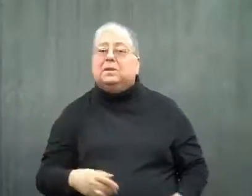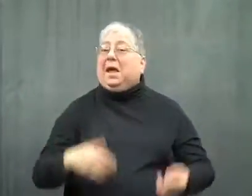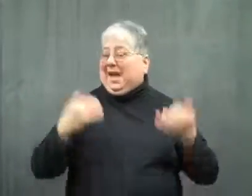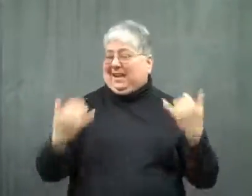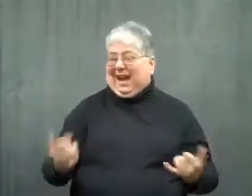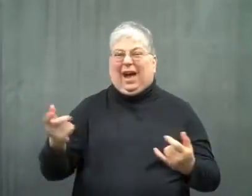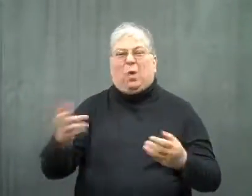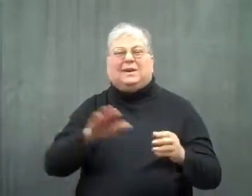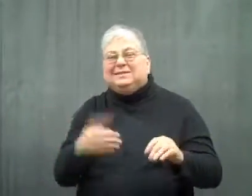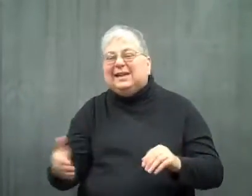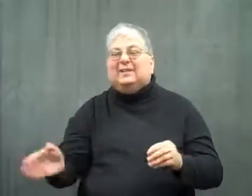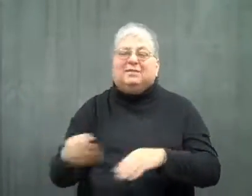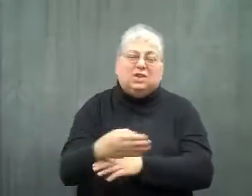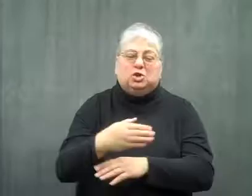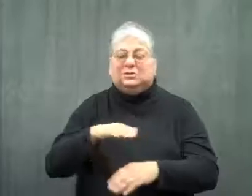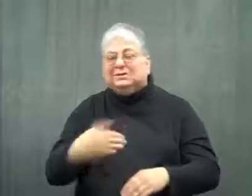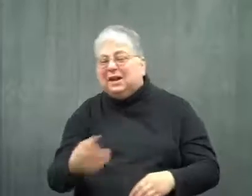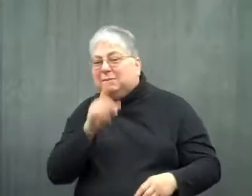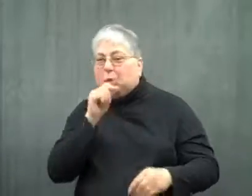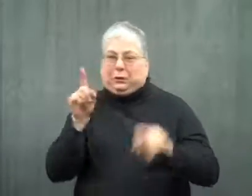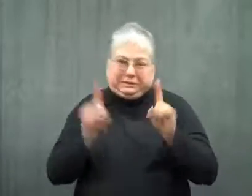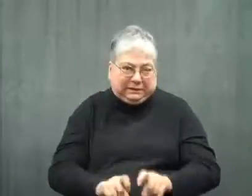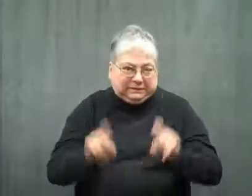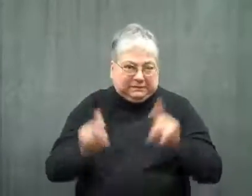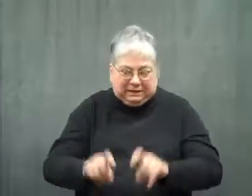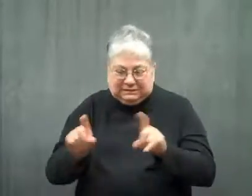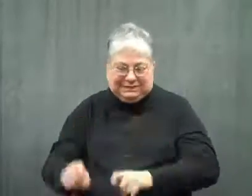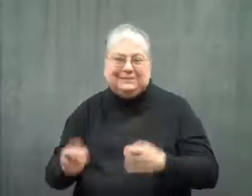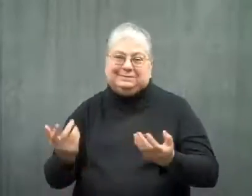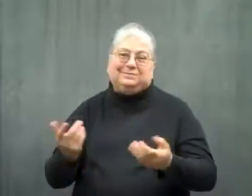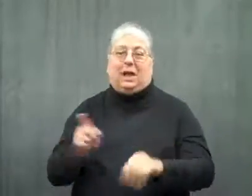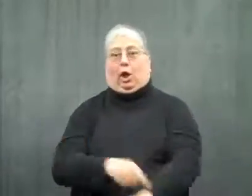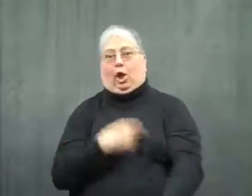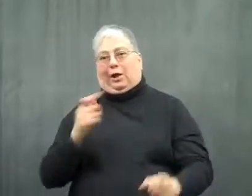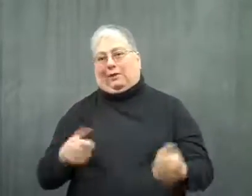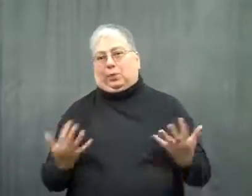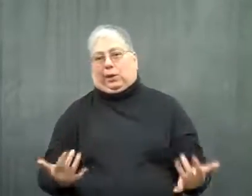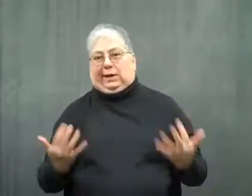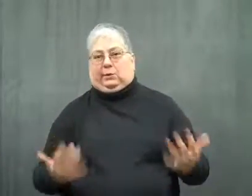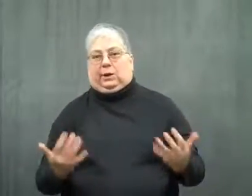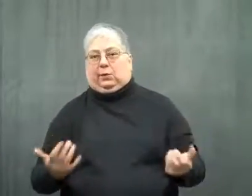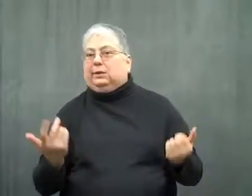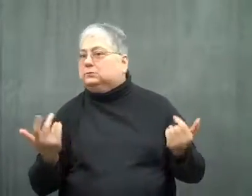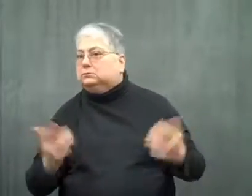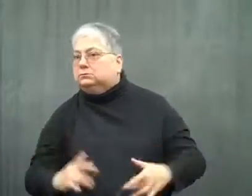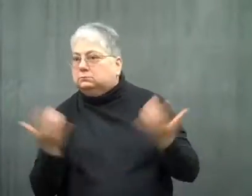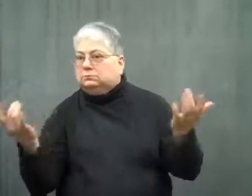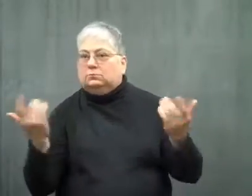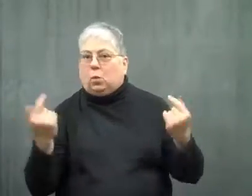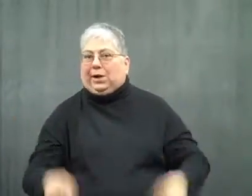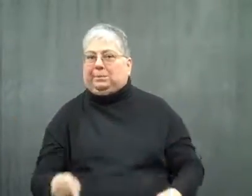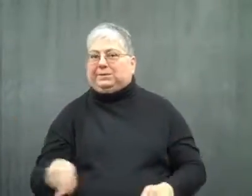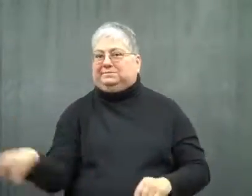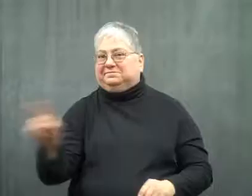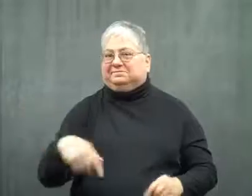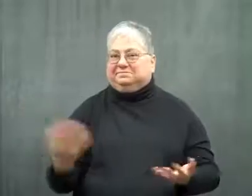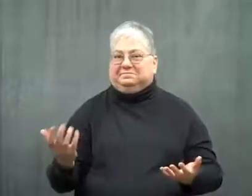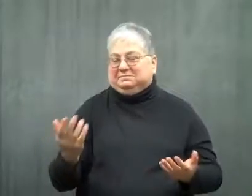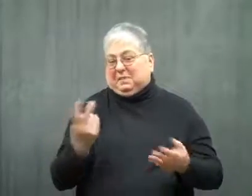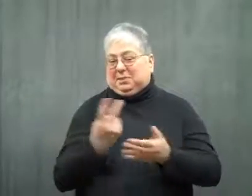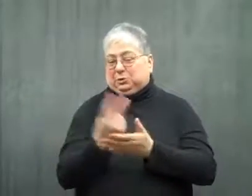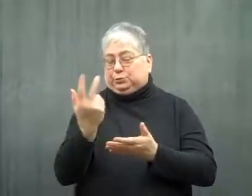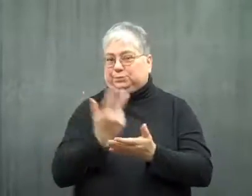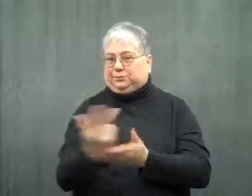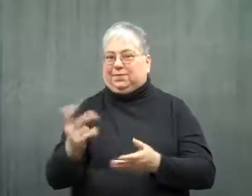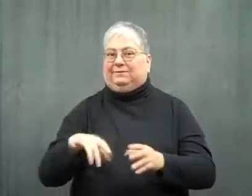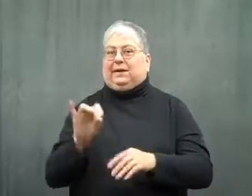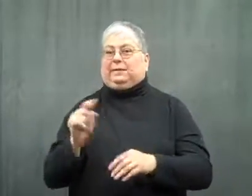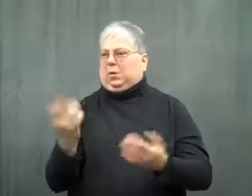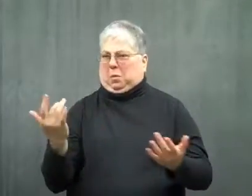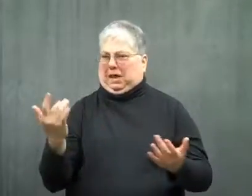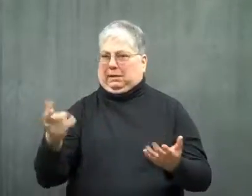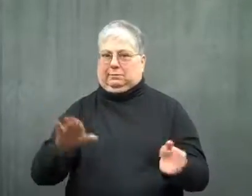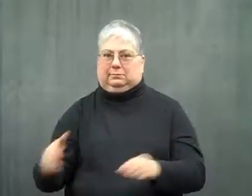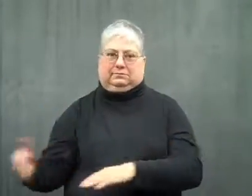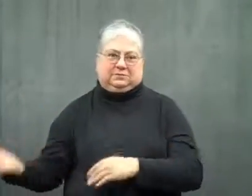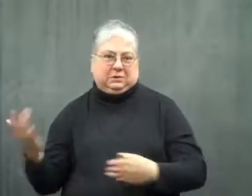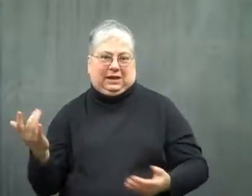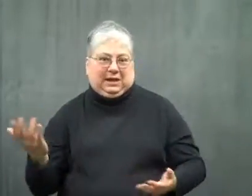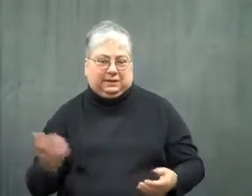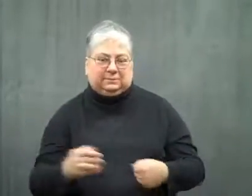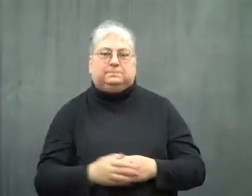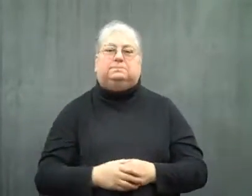It will take 2 or 3 weeks to get test results back to find out why the birds and fish died.